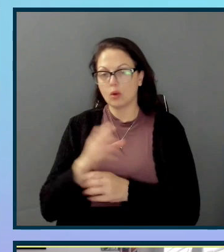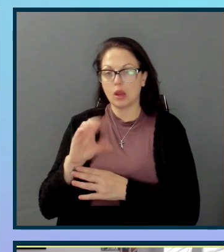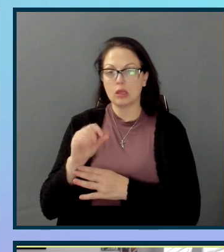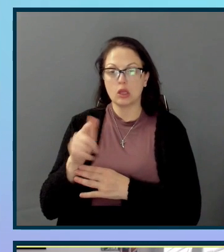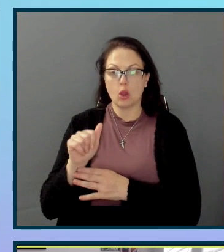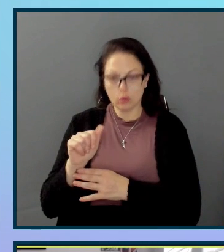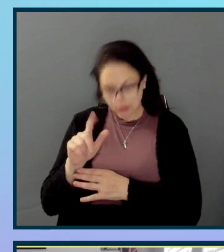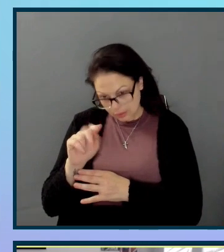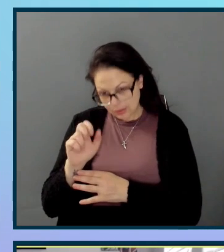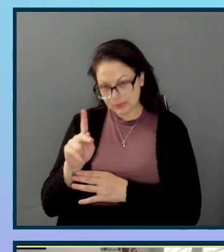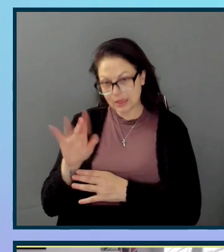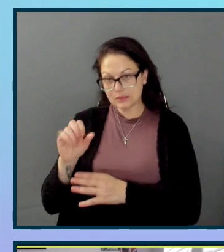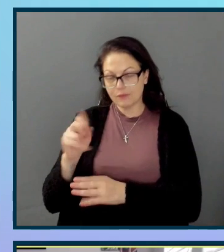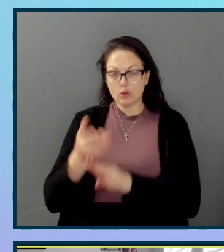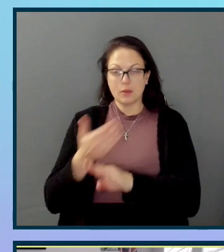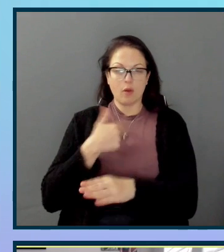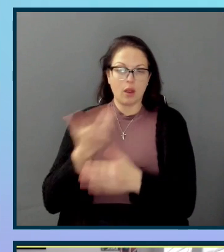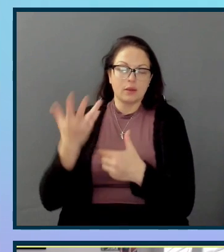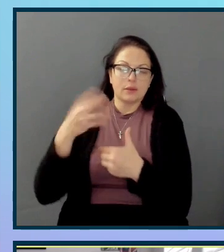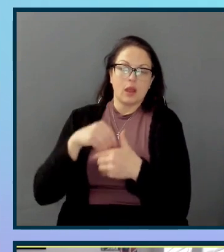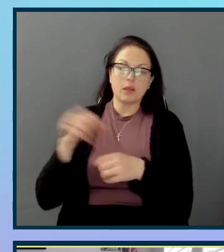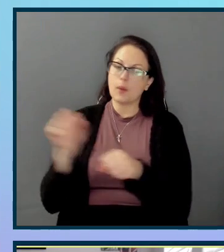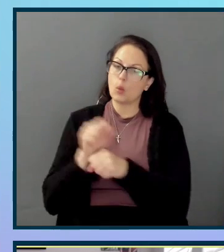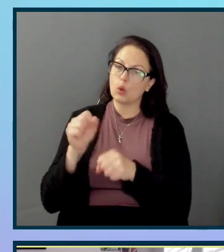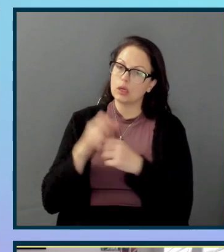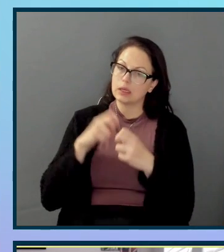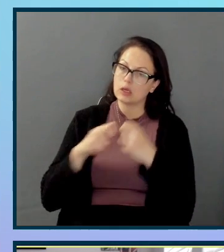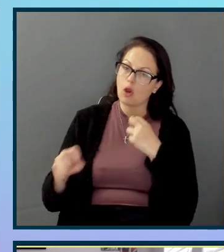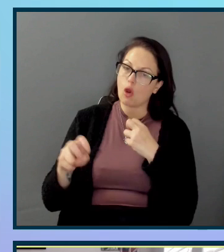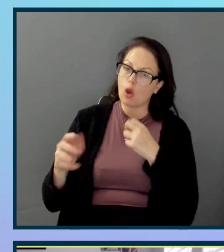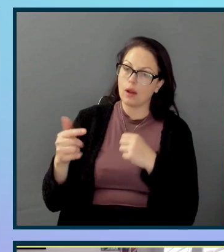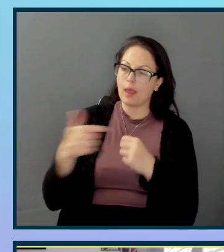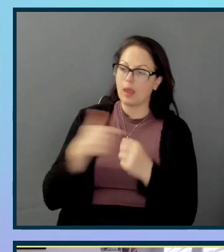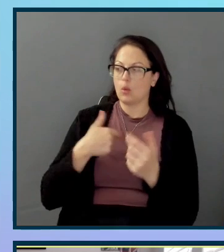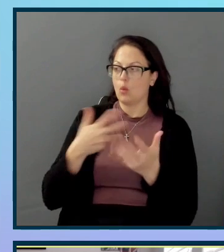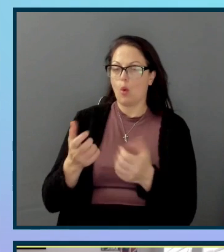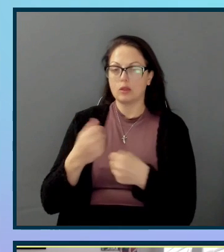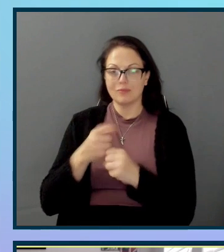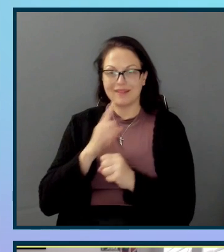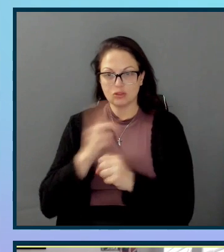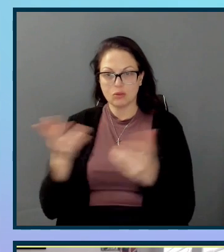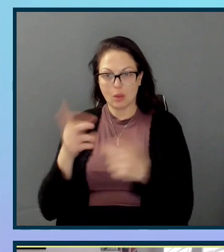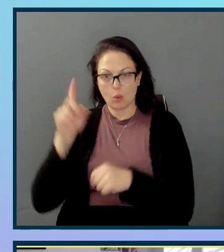long before I even joined, has been working so hard on this, and really wanted to make sure that what needed to be in there is there.